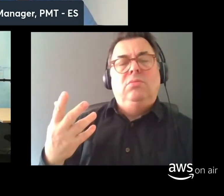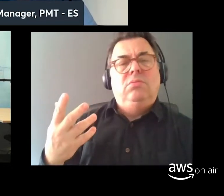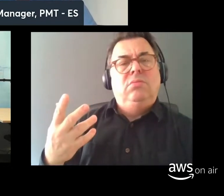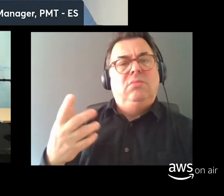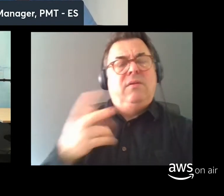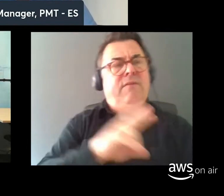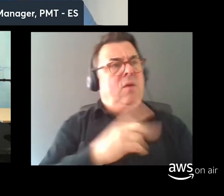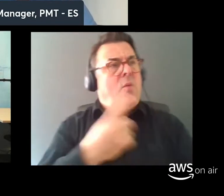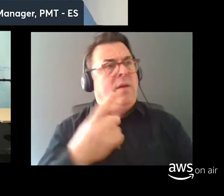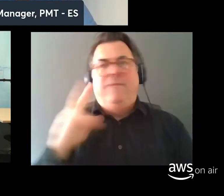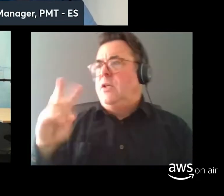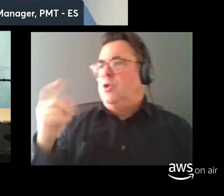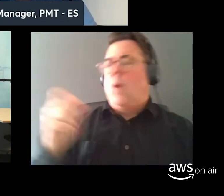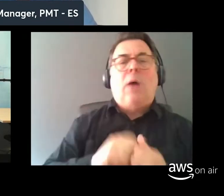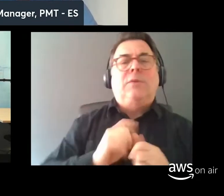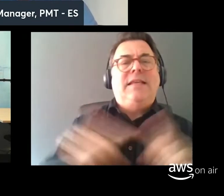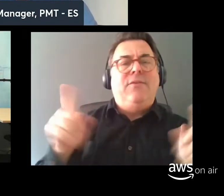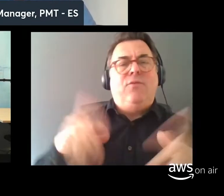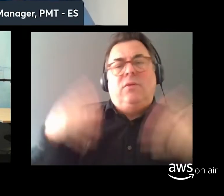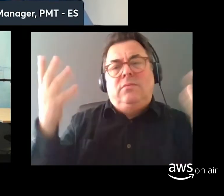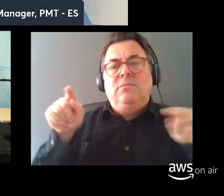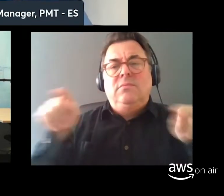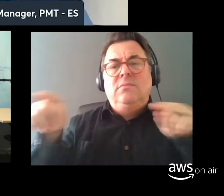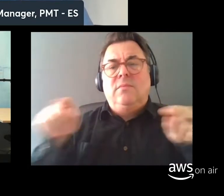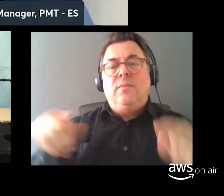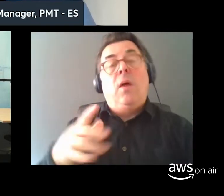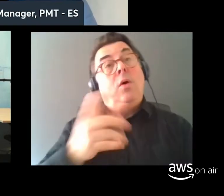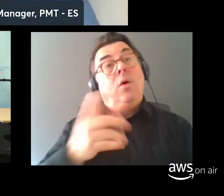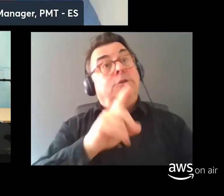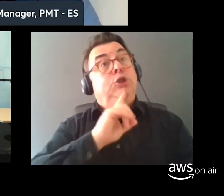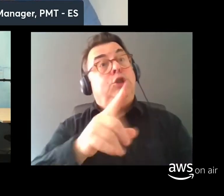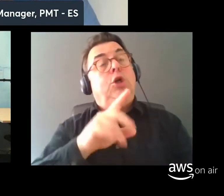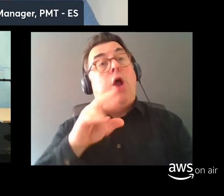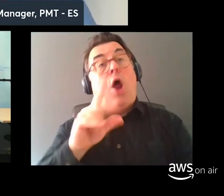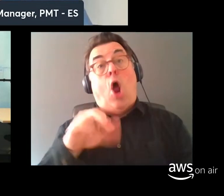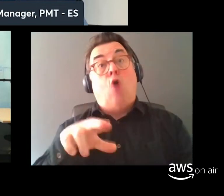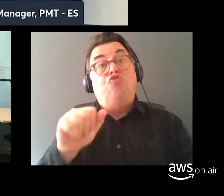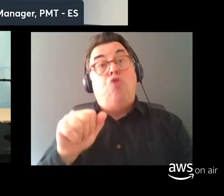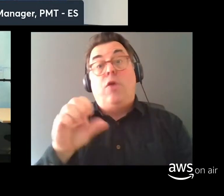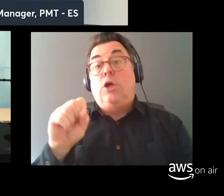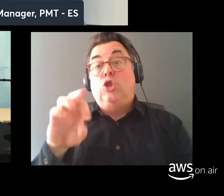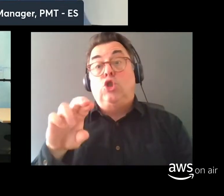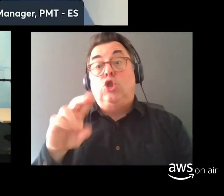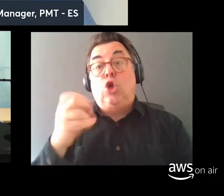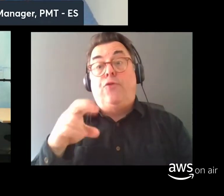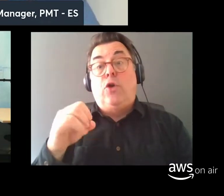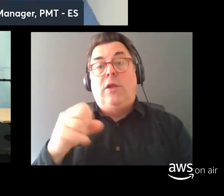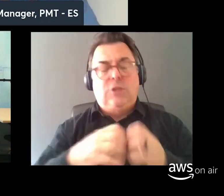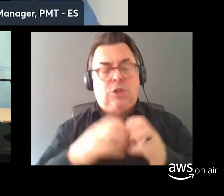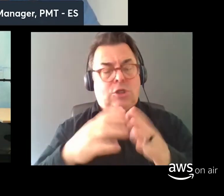How is it compared to v1? Yeah so Aurora Serverless launched in 2018 with MySQL,